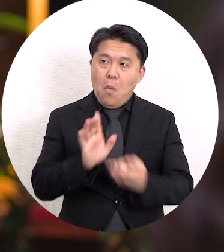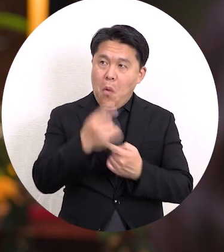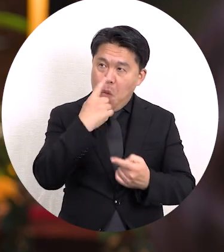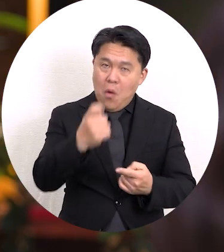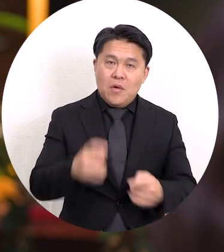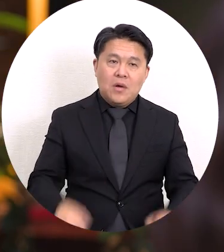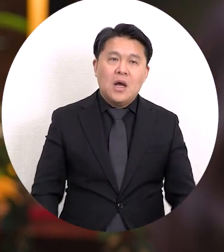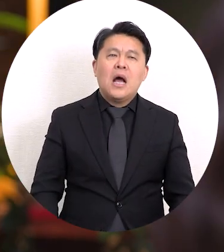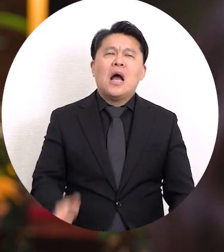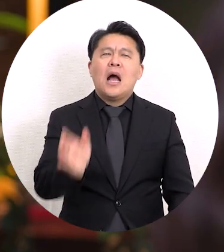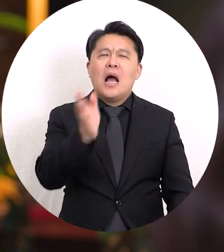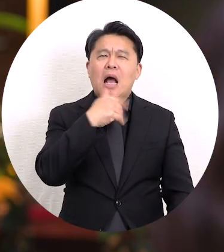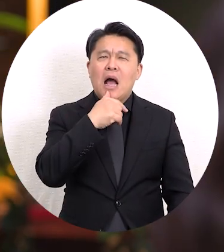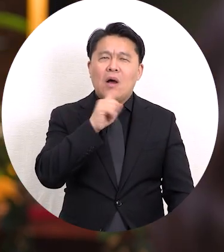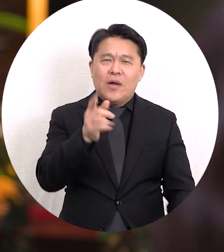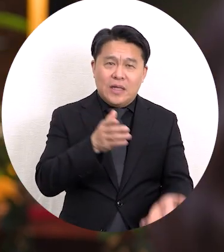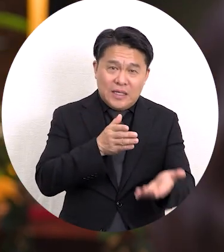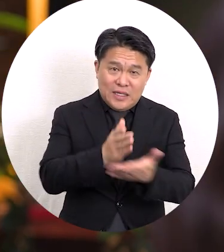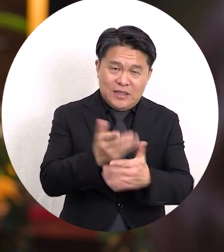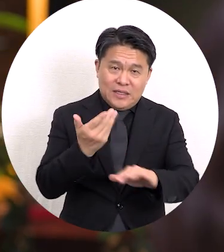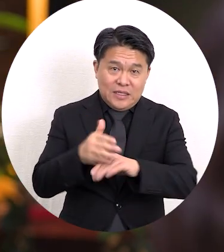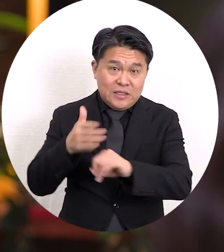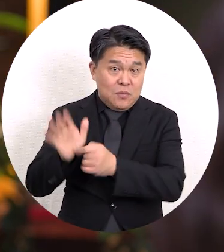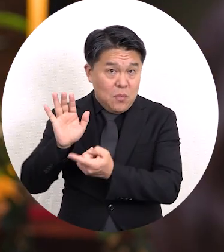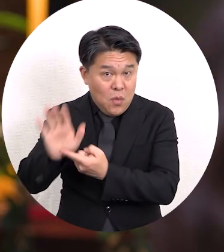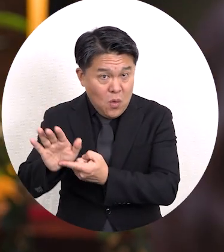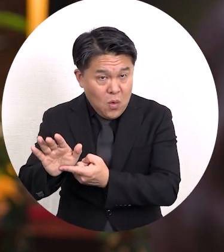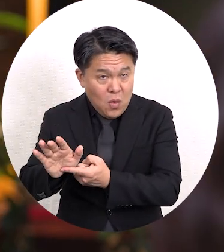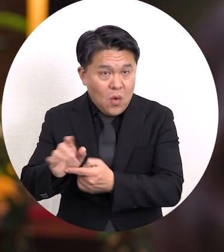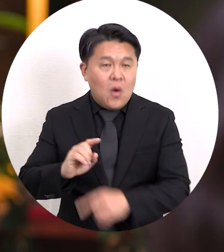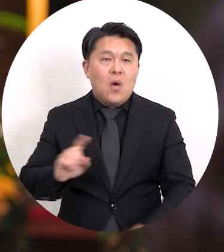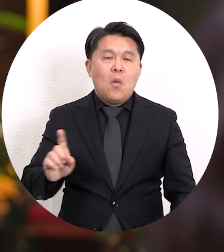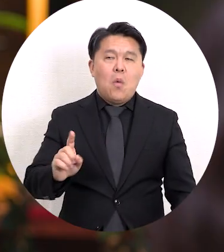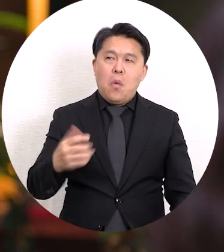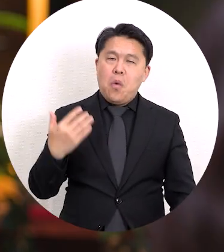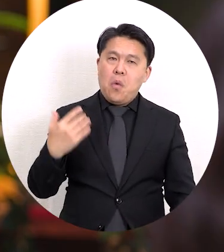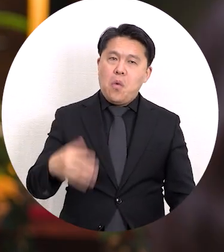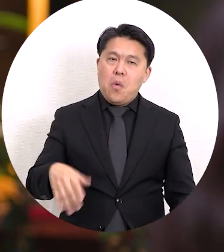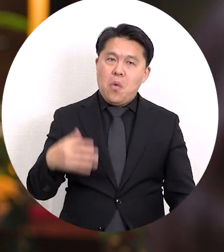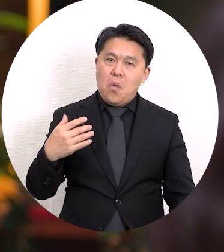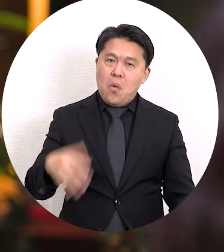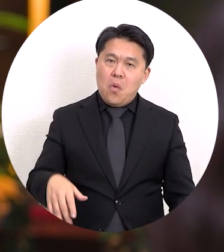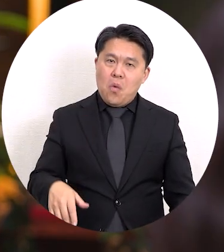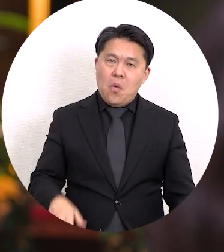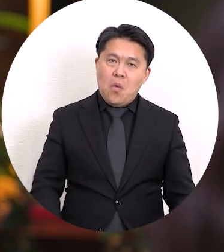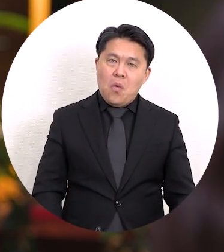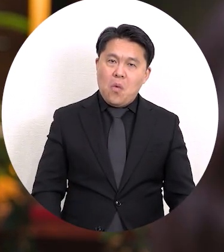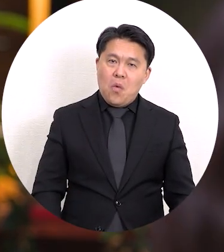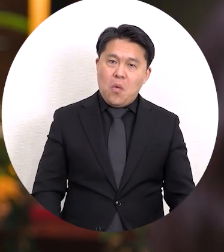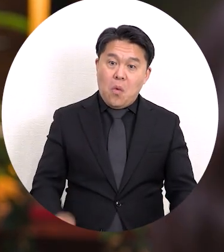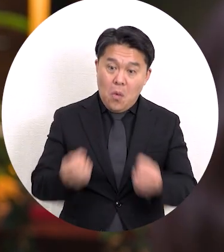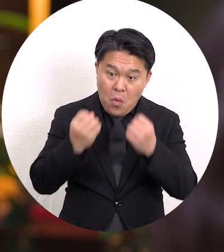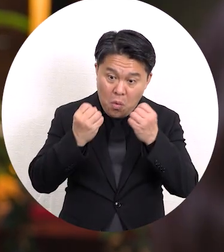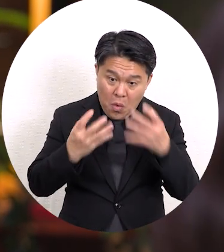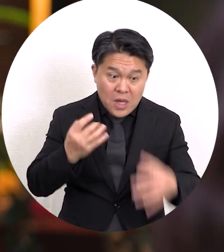Expressing one genre in a different way is a very refreshing shock